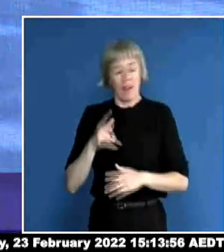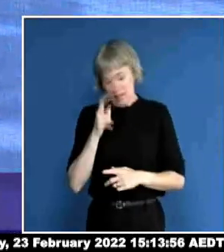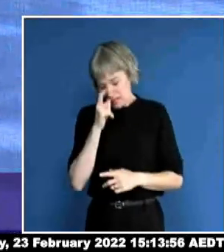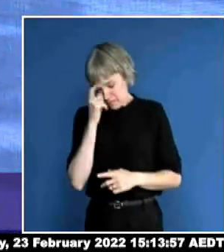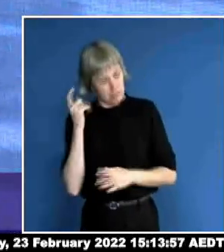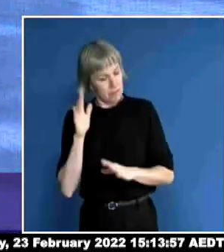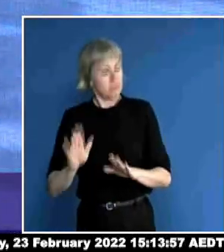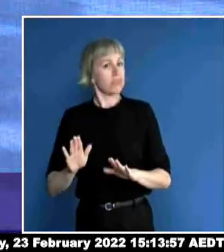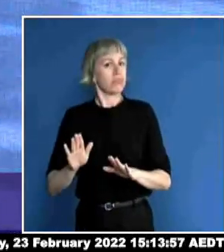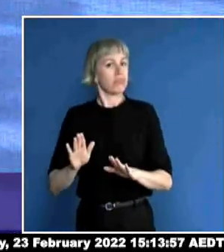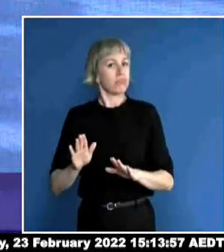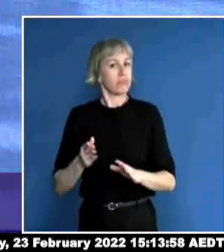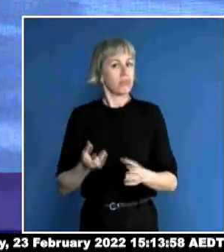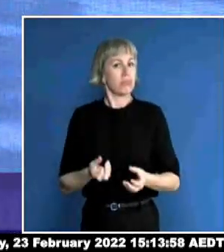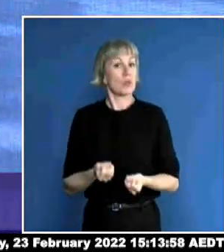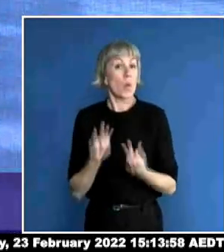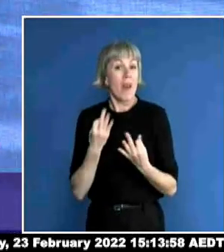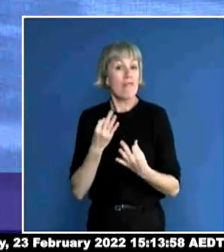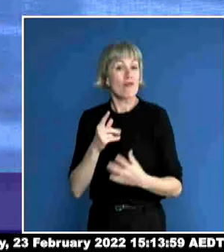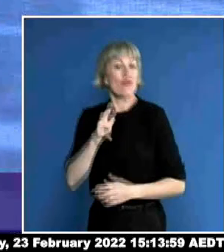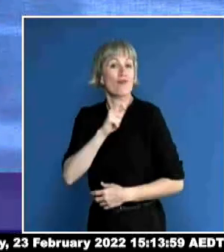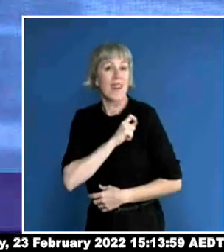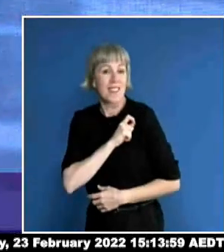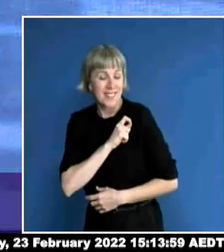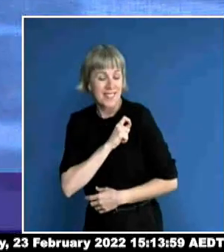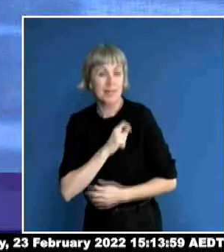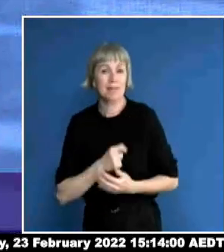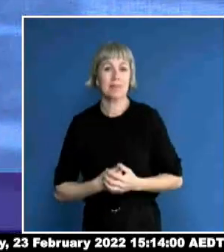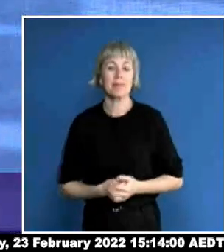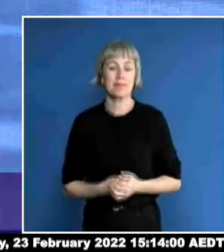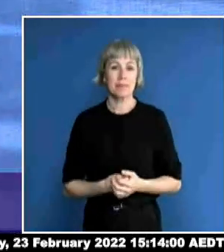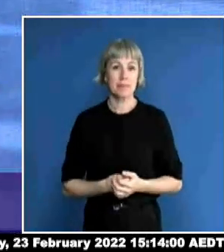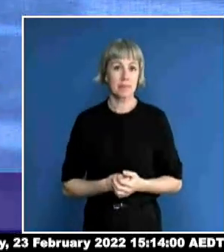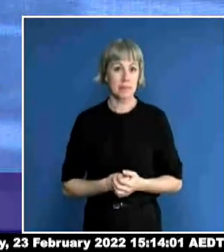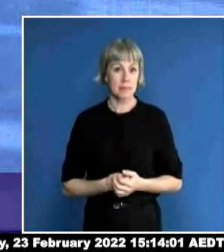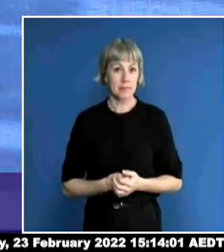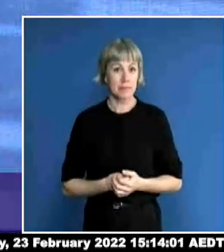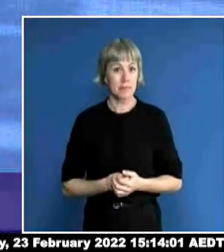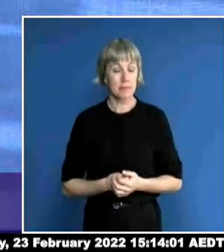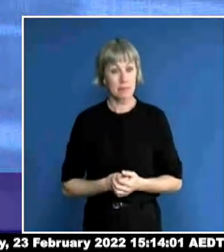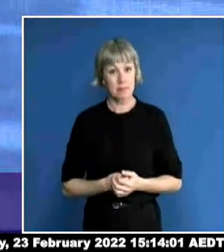If you feel you would like to, do you want to tell the Royal Commissioners how you are